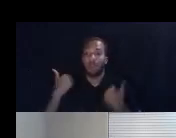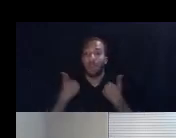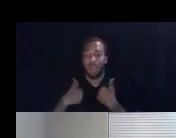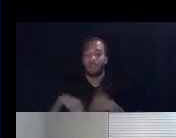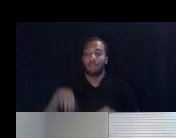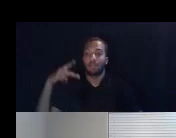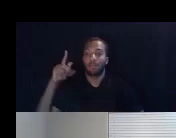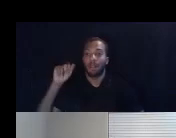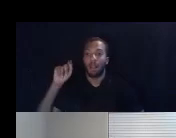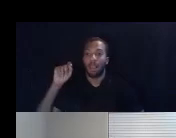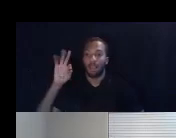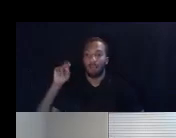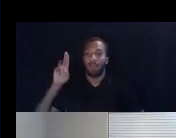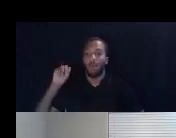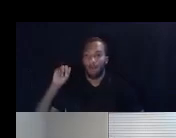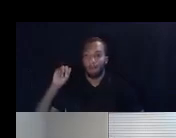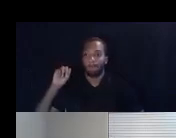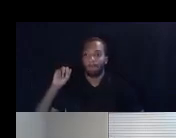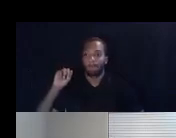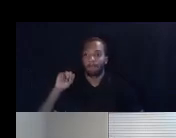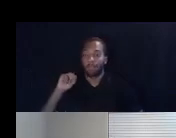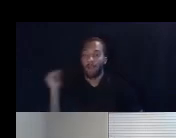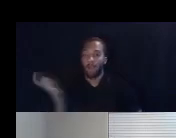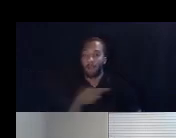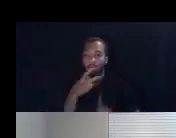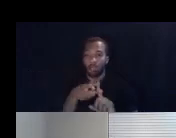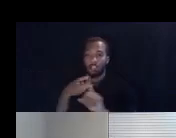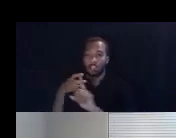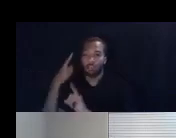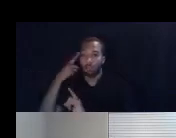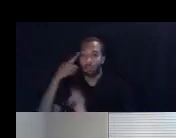where all solicitations for funding is posted.